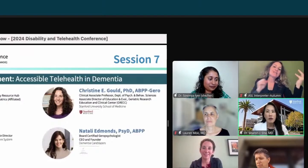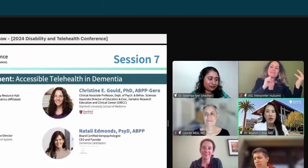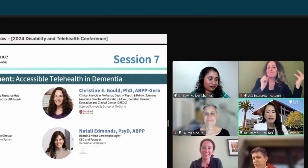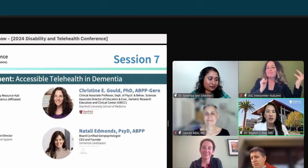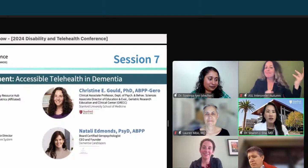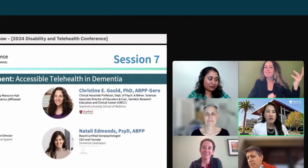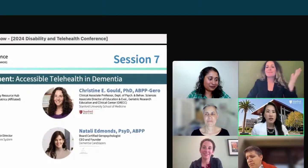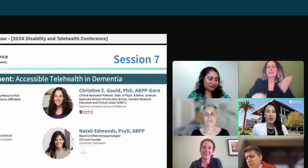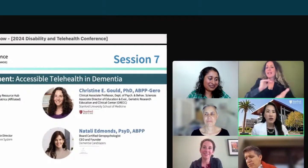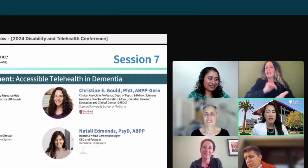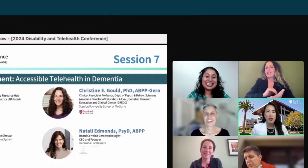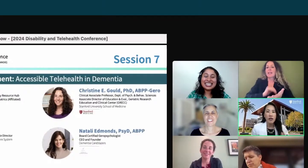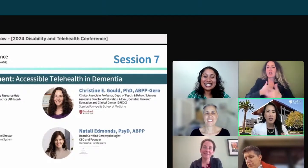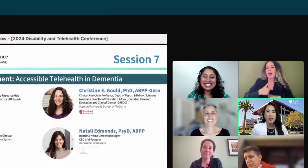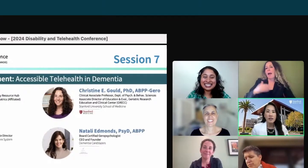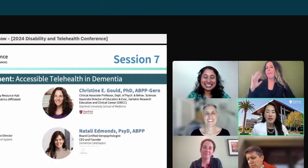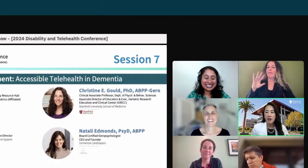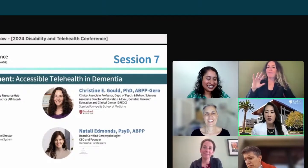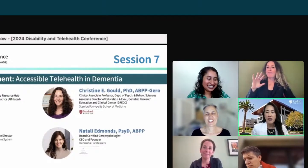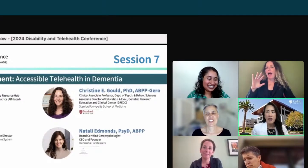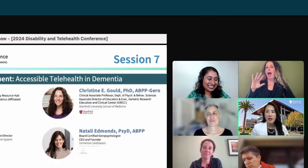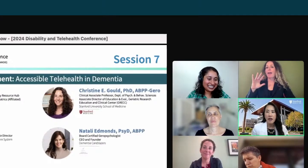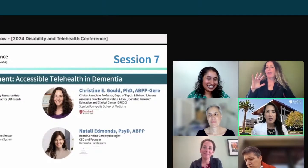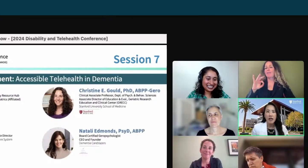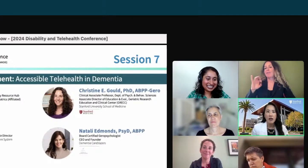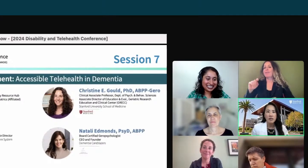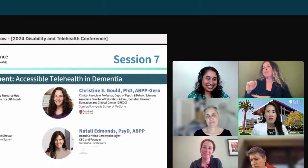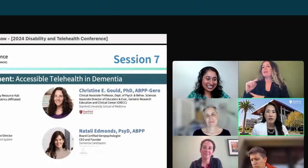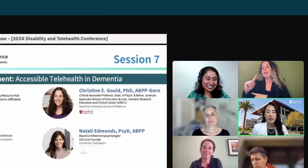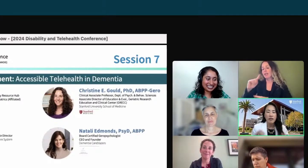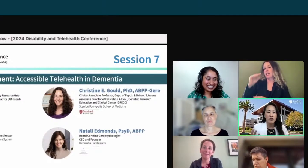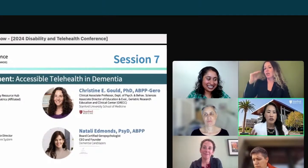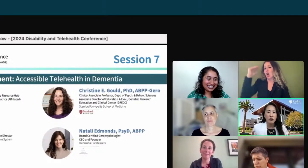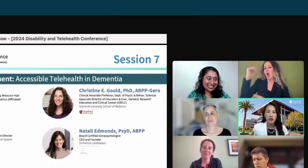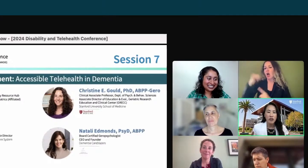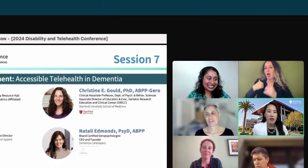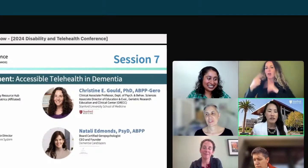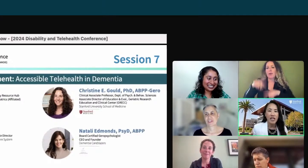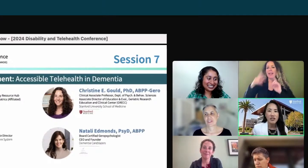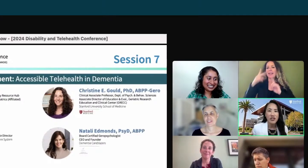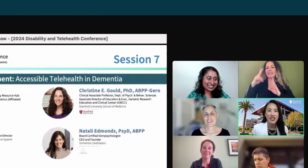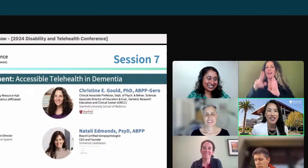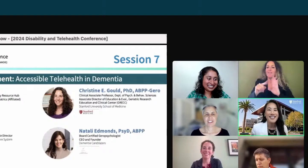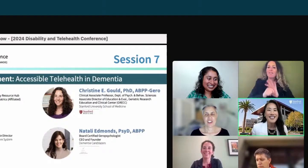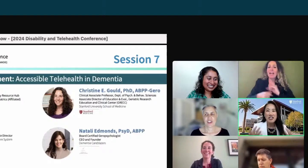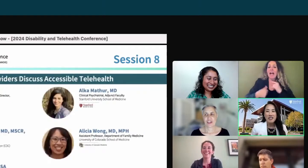you can't see that on video, and I like to think that I carry myself with larger than life stature.